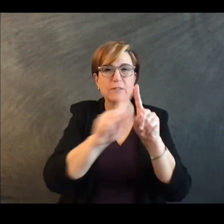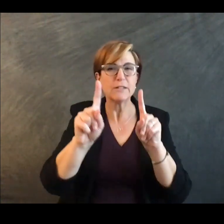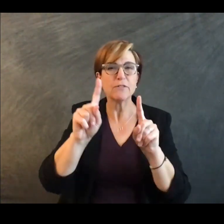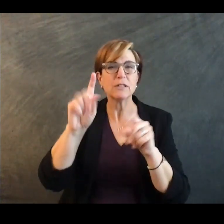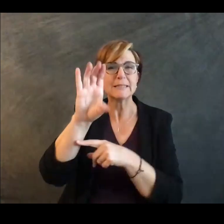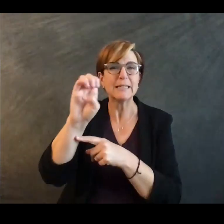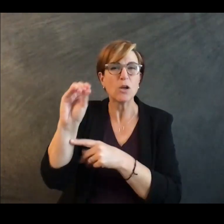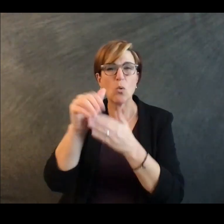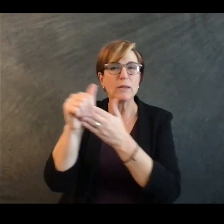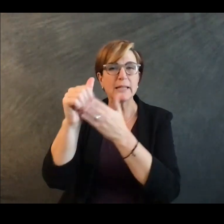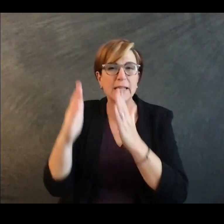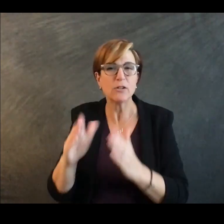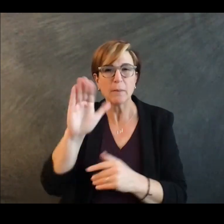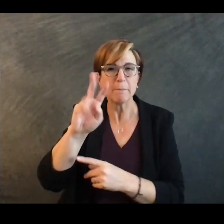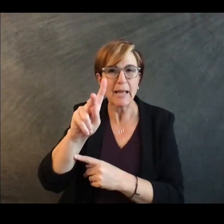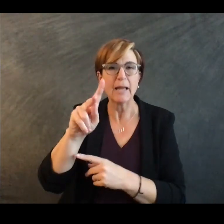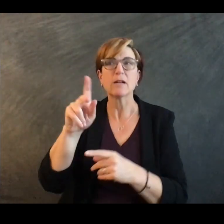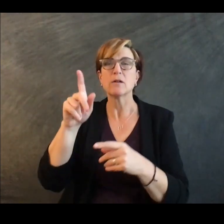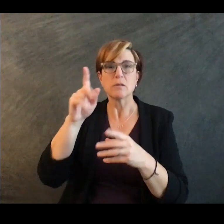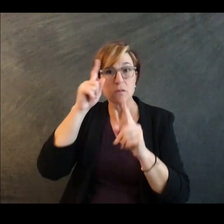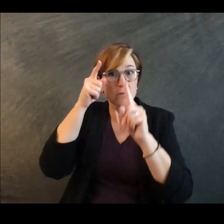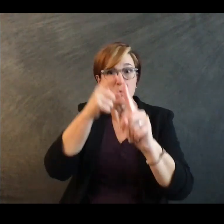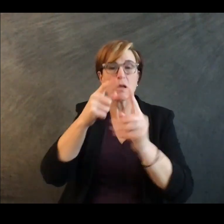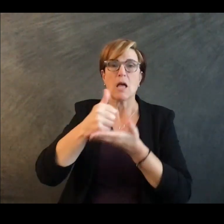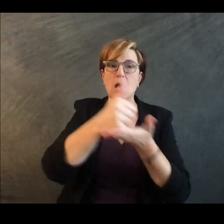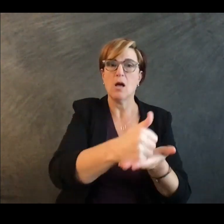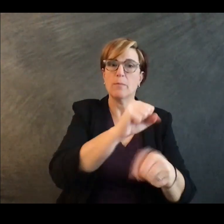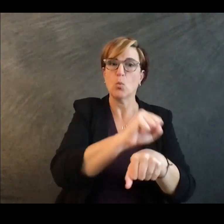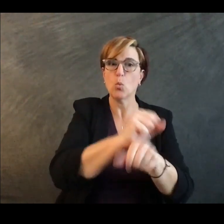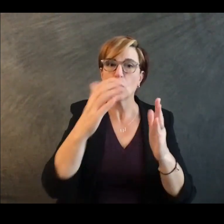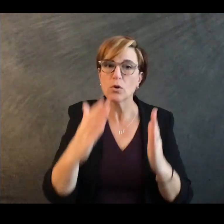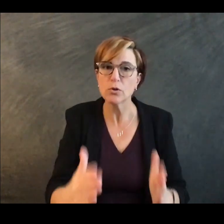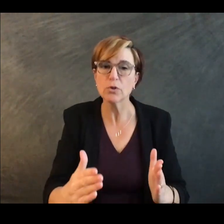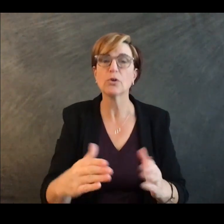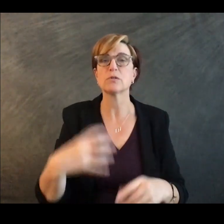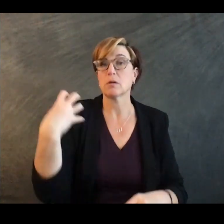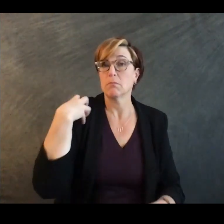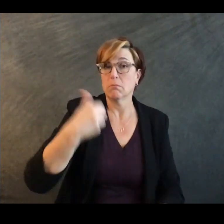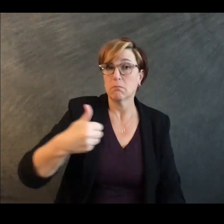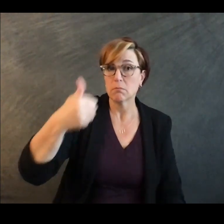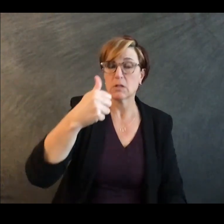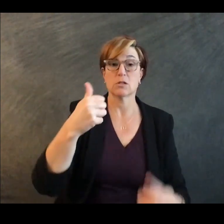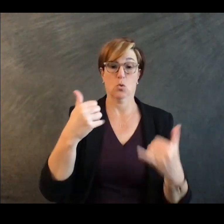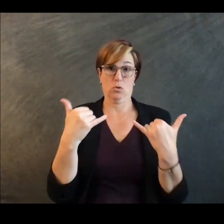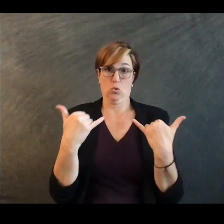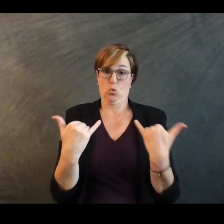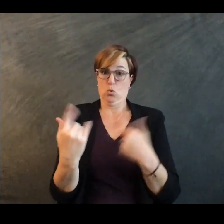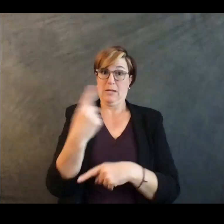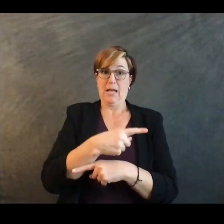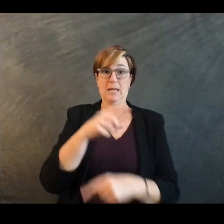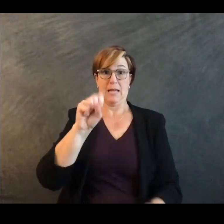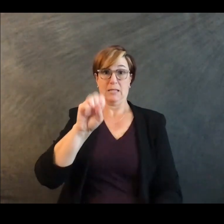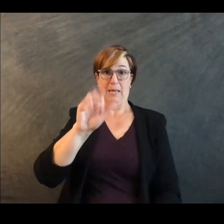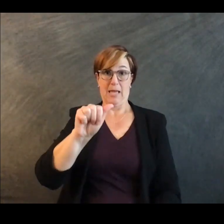help American workers and employers as of today small business has processed